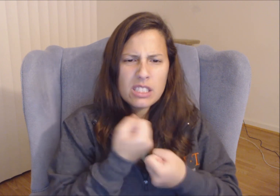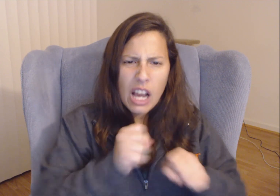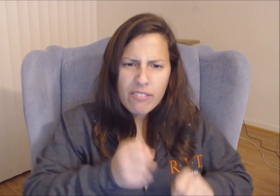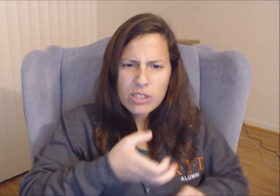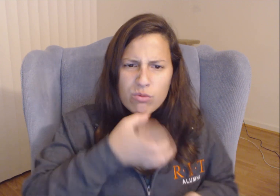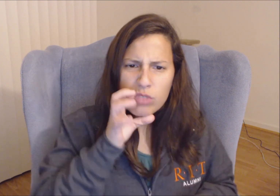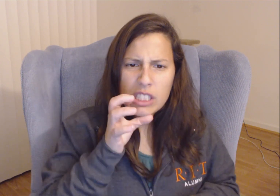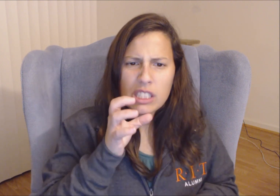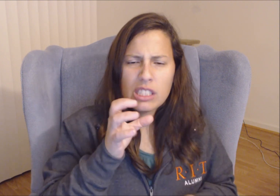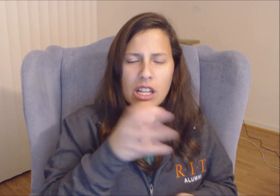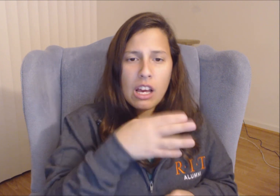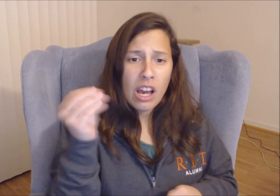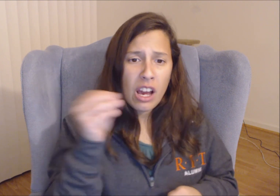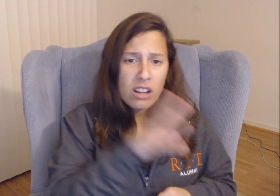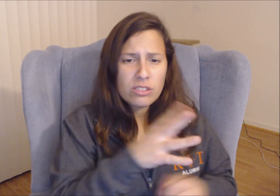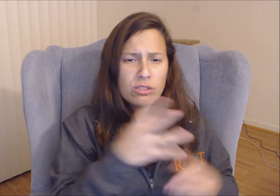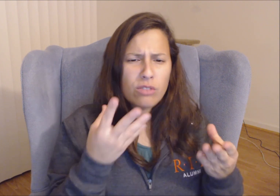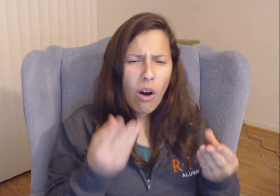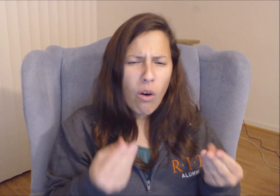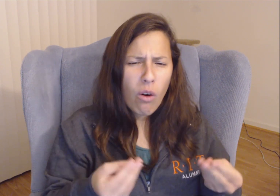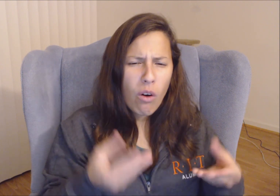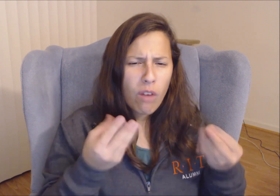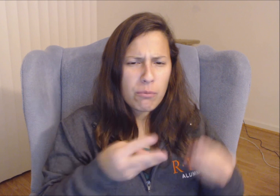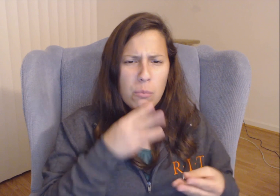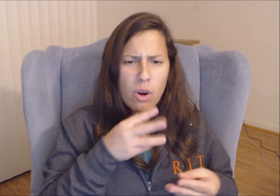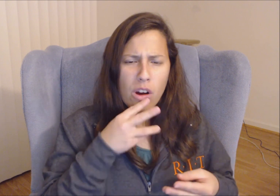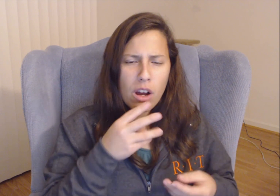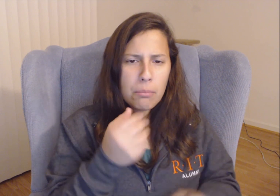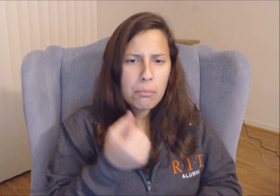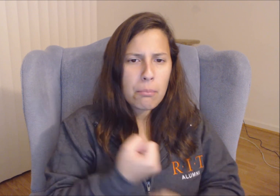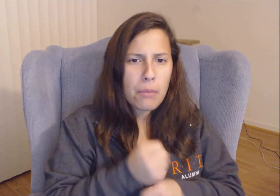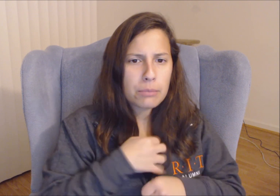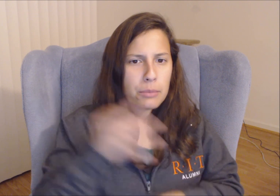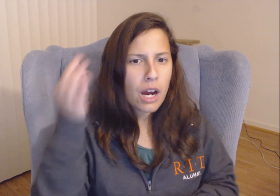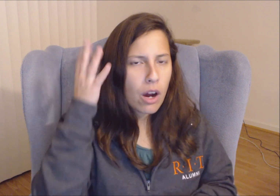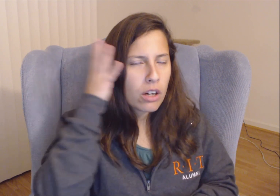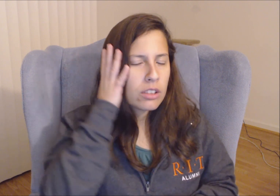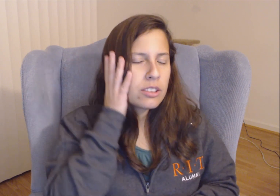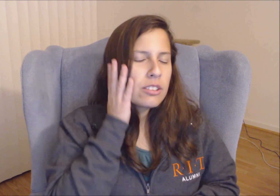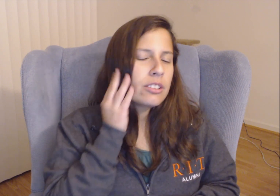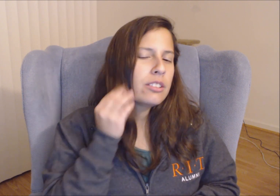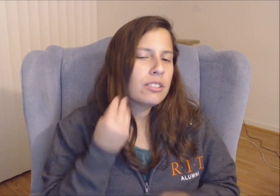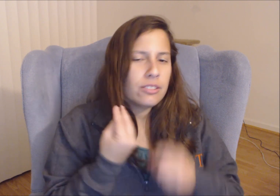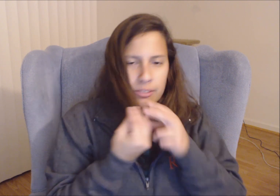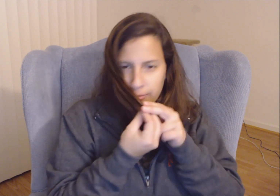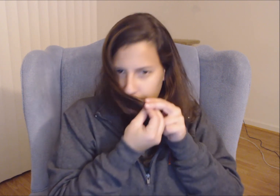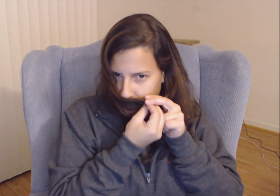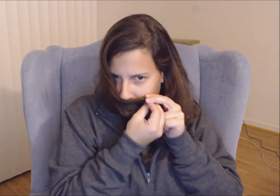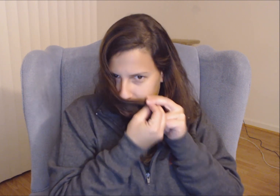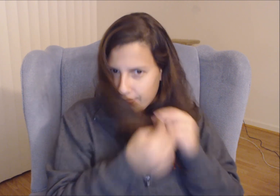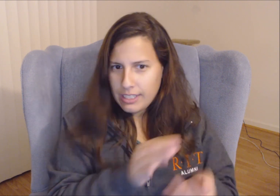It is safe to drink and water is "soft" mineral. Soft water makes my hair soft and nice.